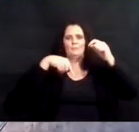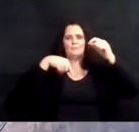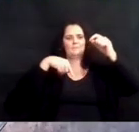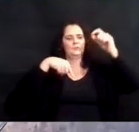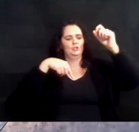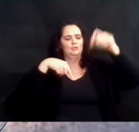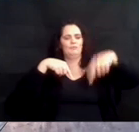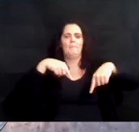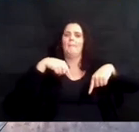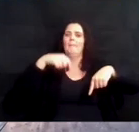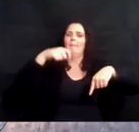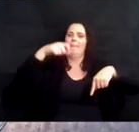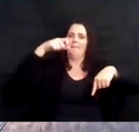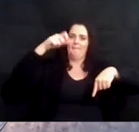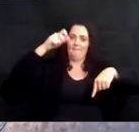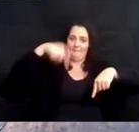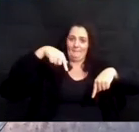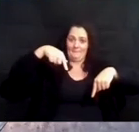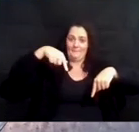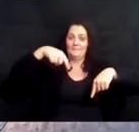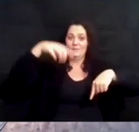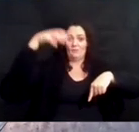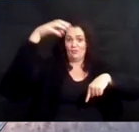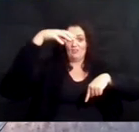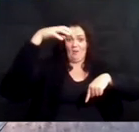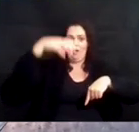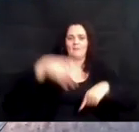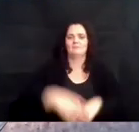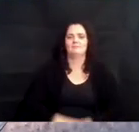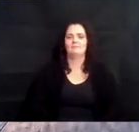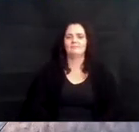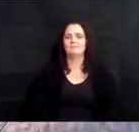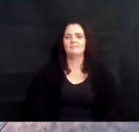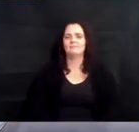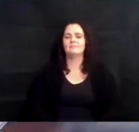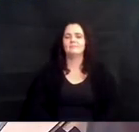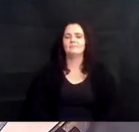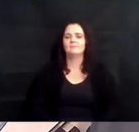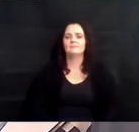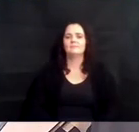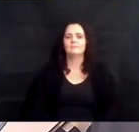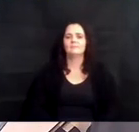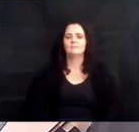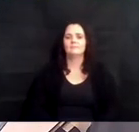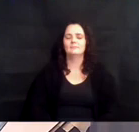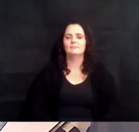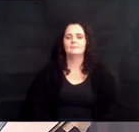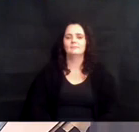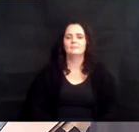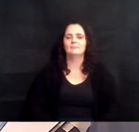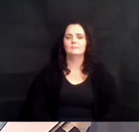some more. There we go and I'm gonna take another frame.